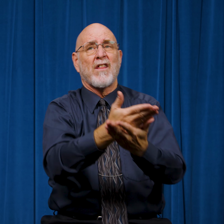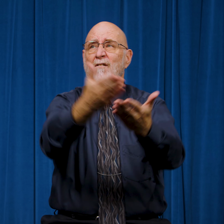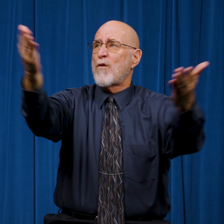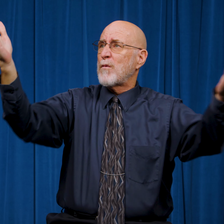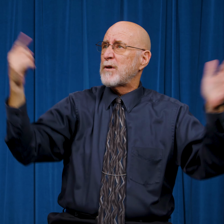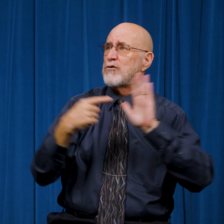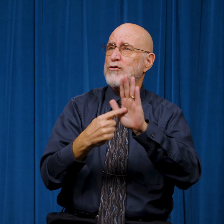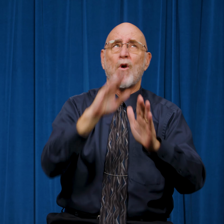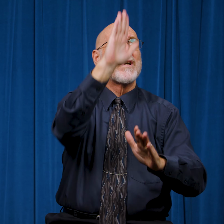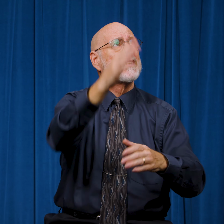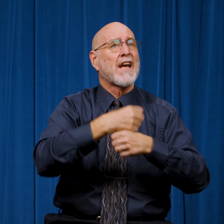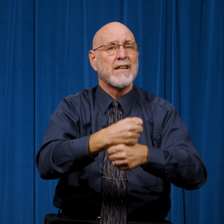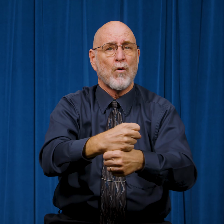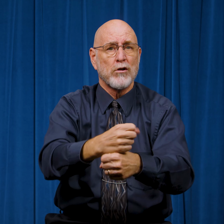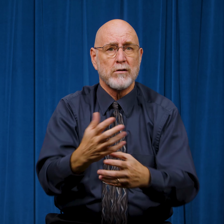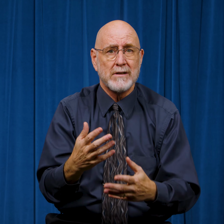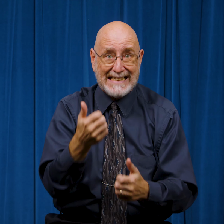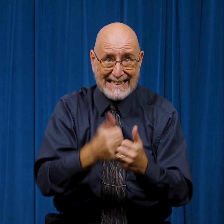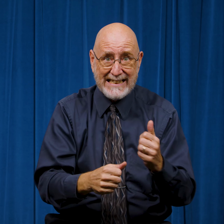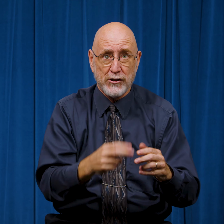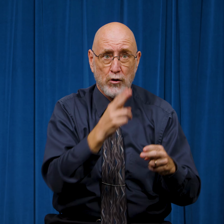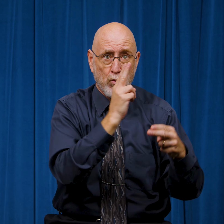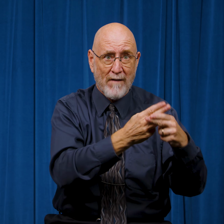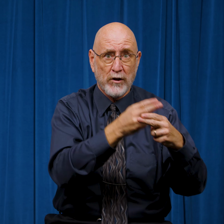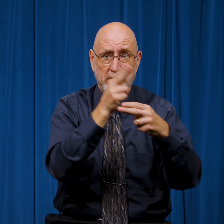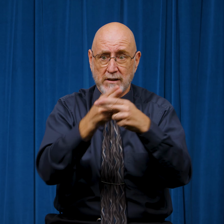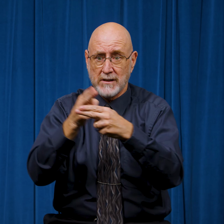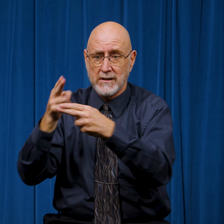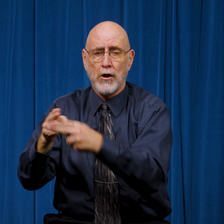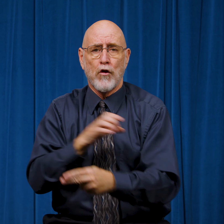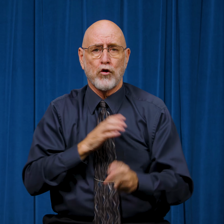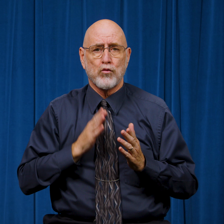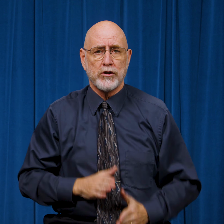Each of these references embody the Christian worldview